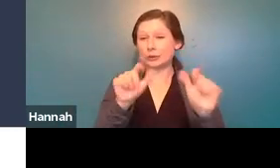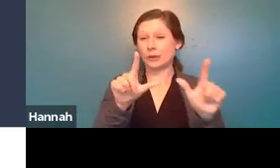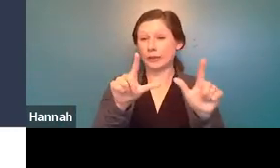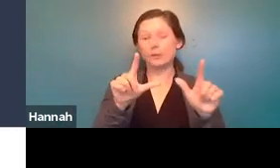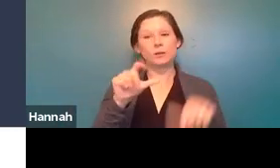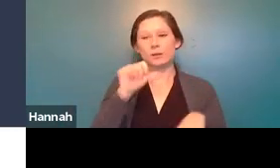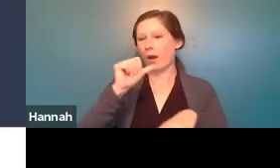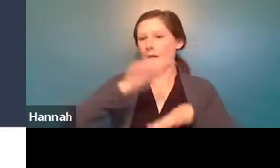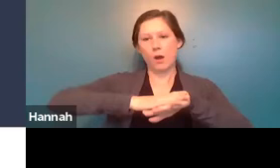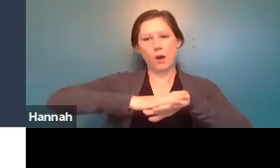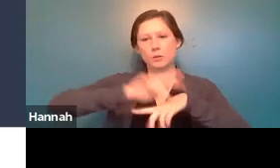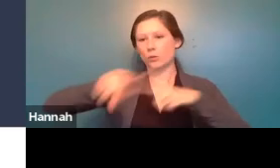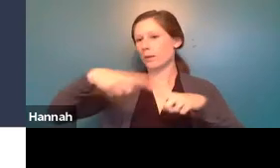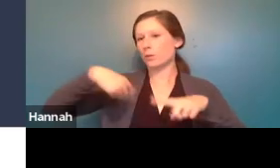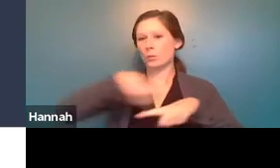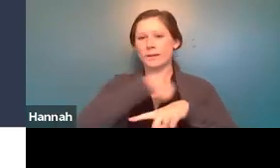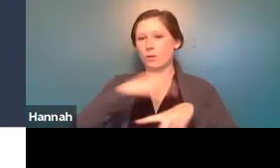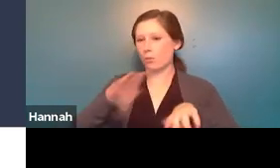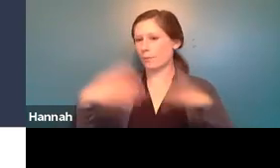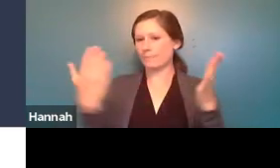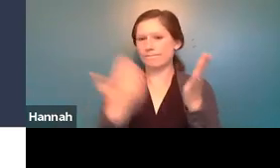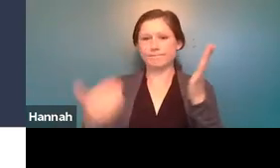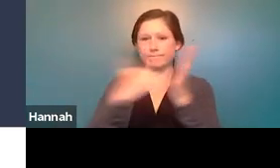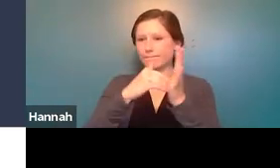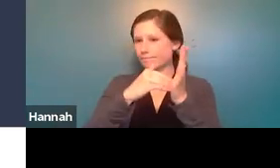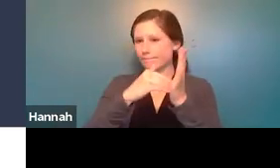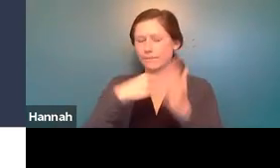reopen. We are trying to think about all the ways that we can